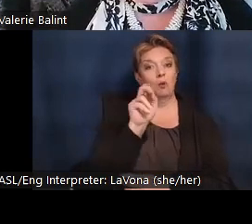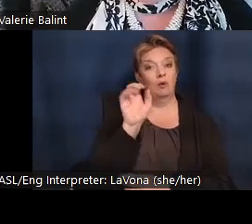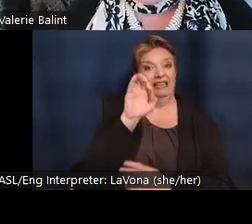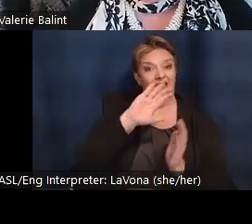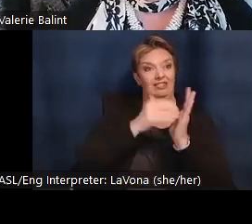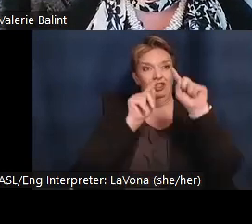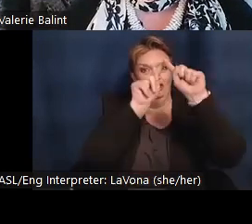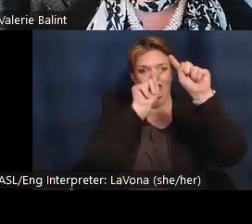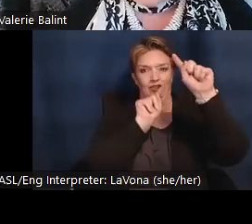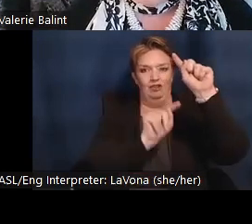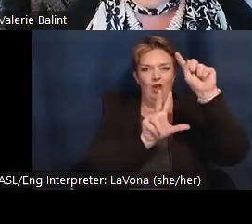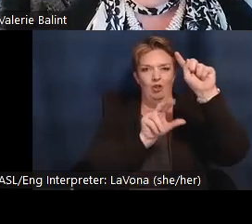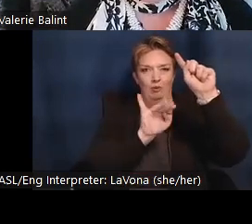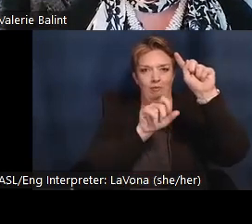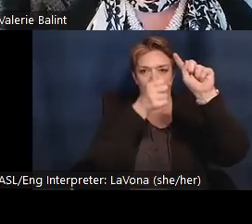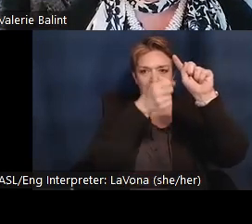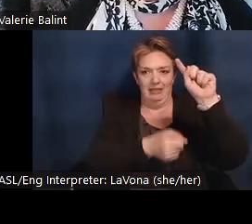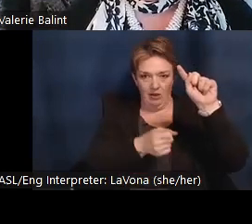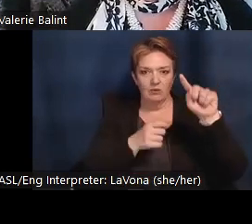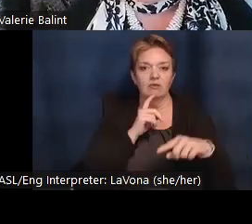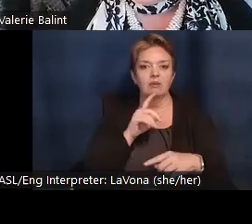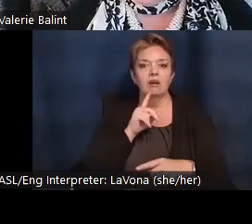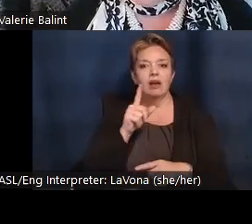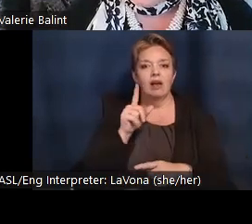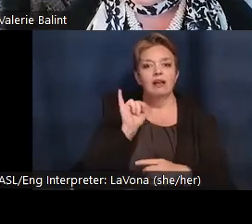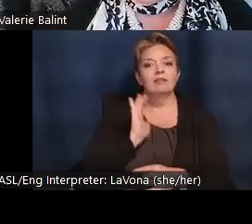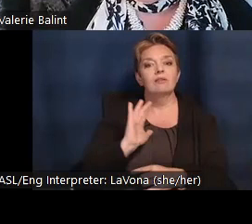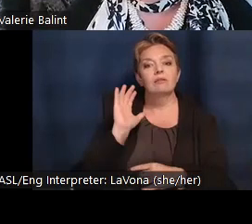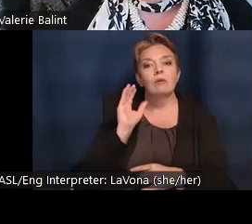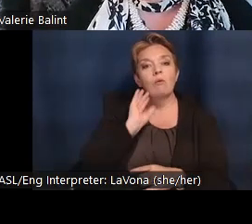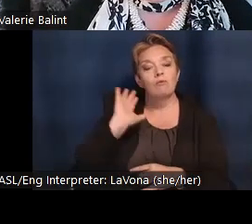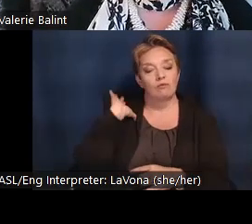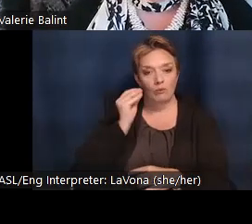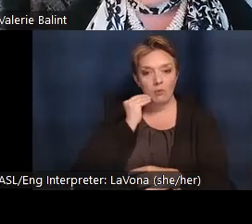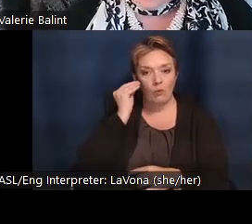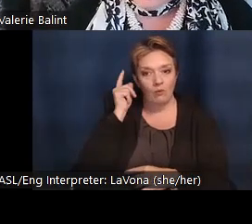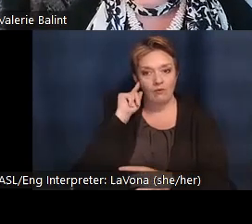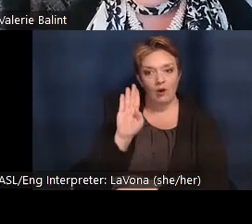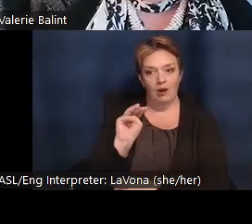is the former home of groundbreaking anthropologist and museum founder Mary Cabot Wheelwright.